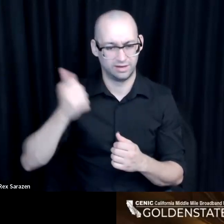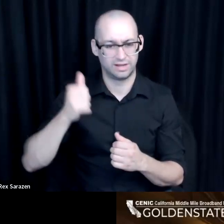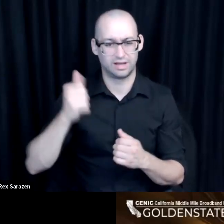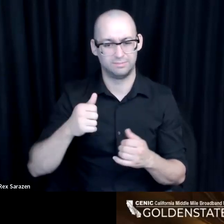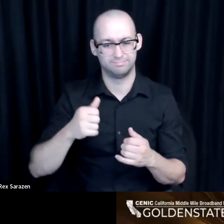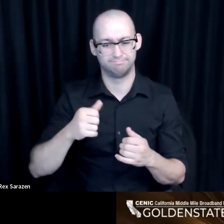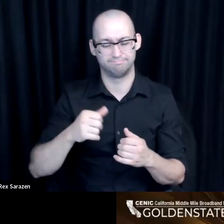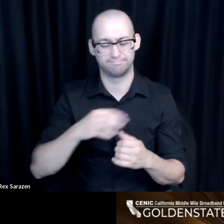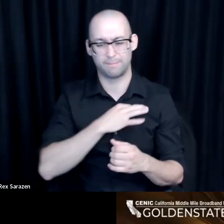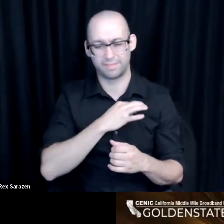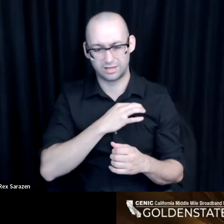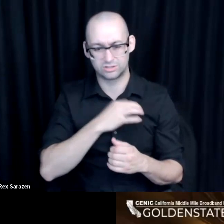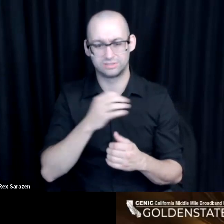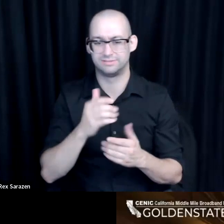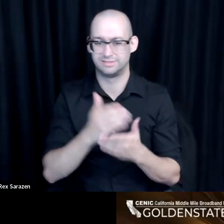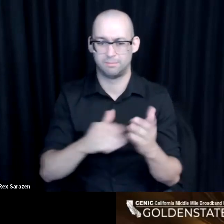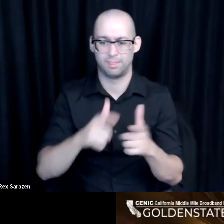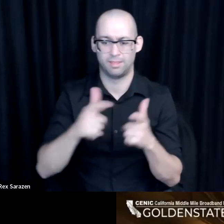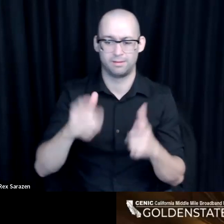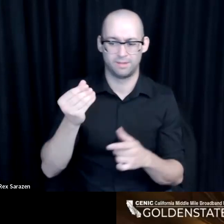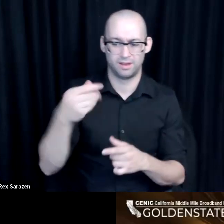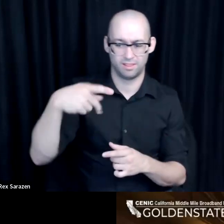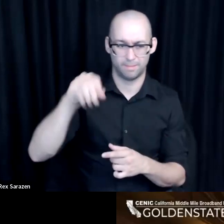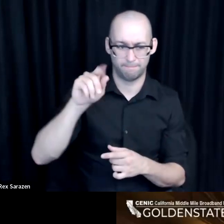and some of the bigger money pots that were, you know, being suggested at the federal government